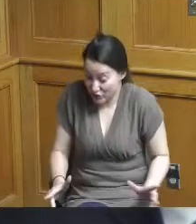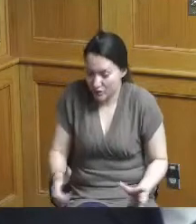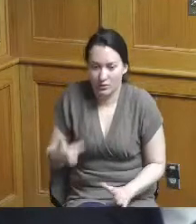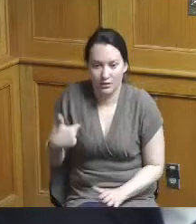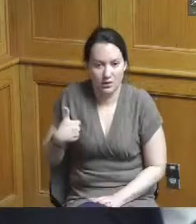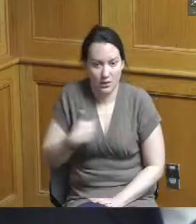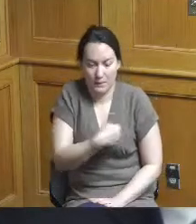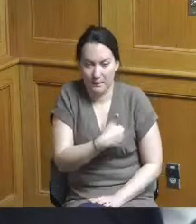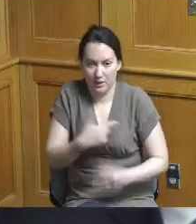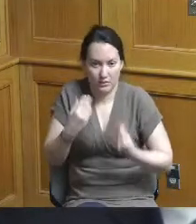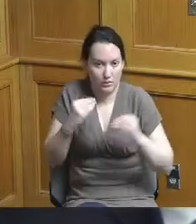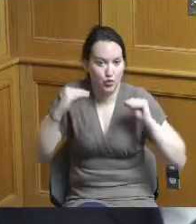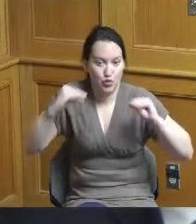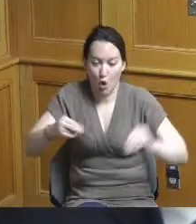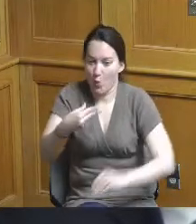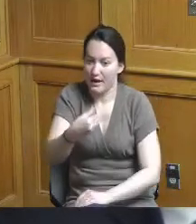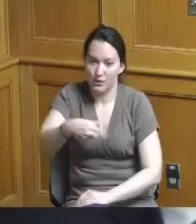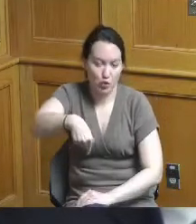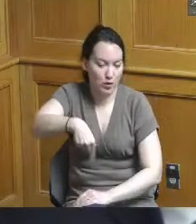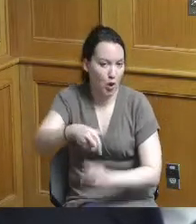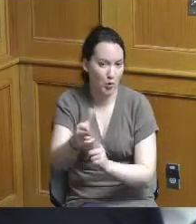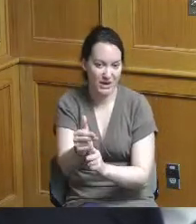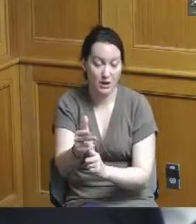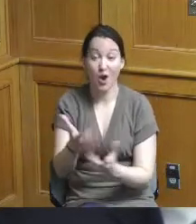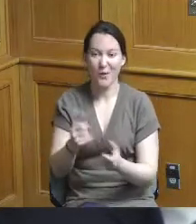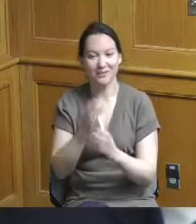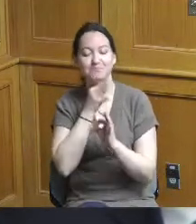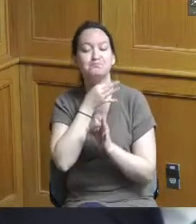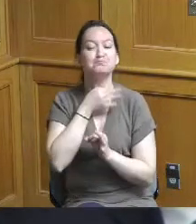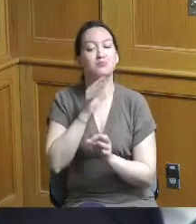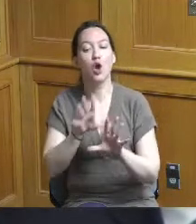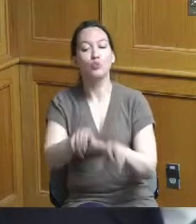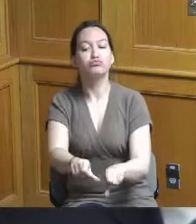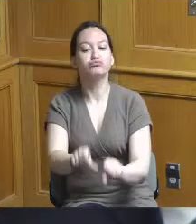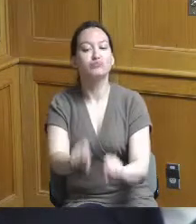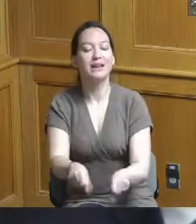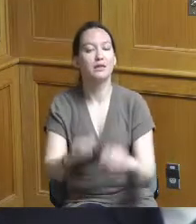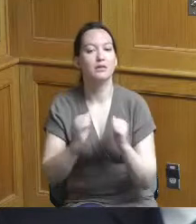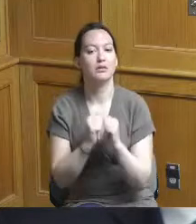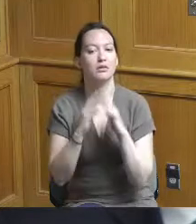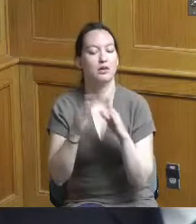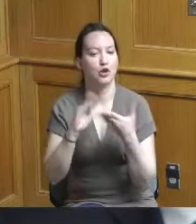headquarter Hotel wanting to cite themselves here here in the community so that's that ultimately